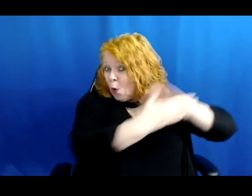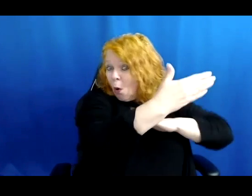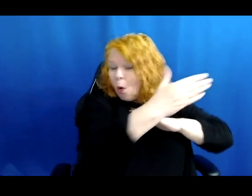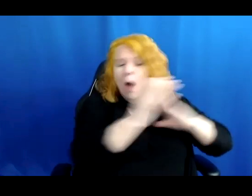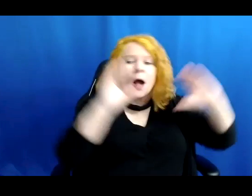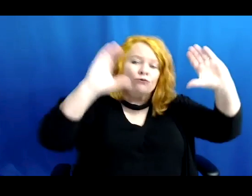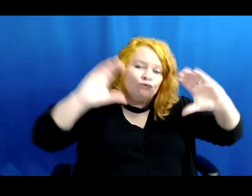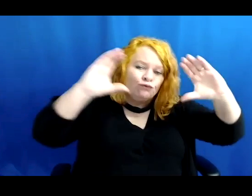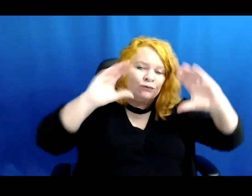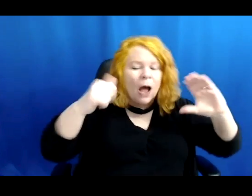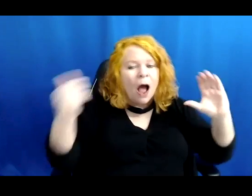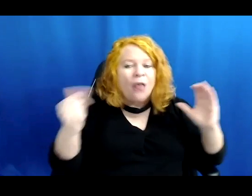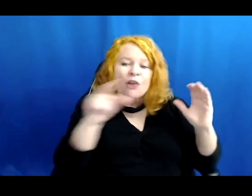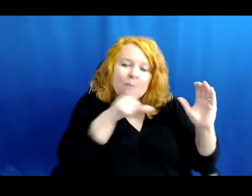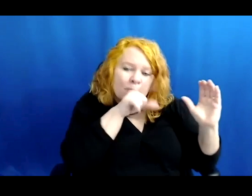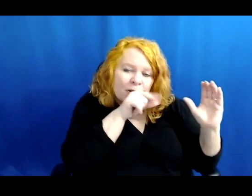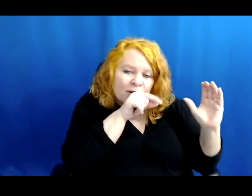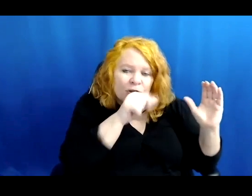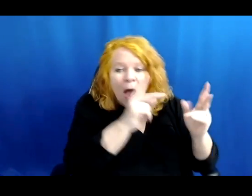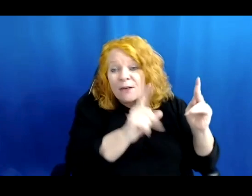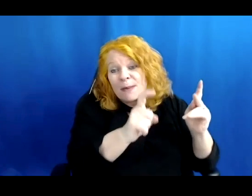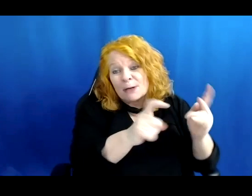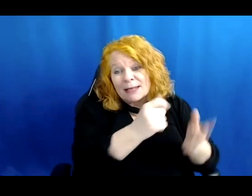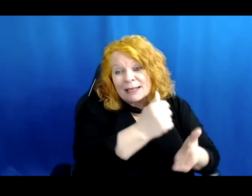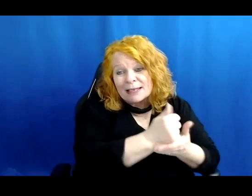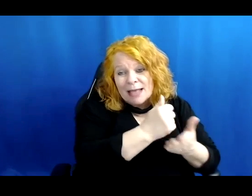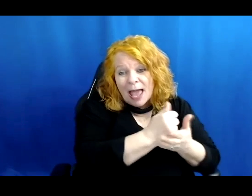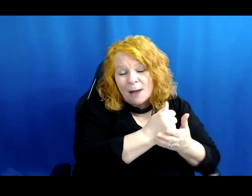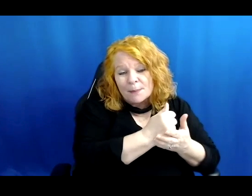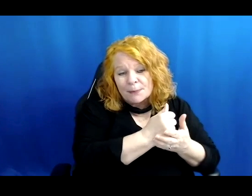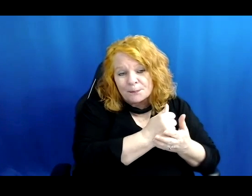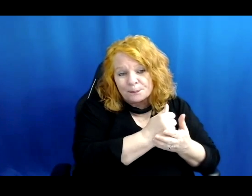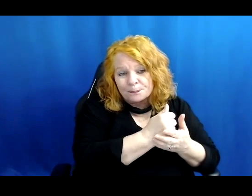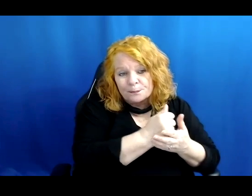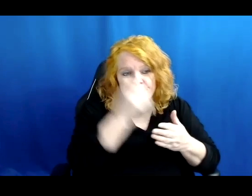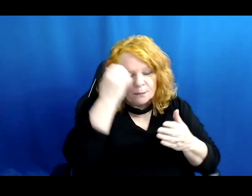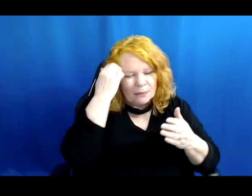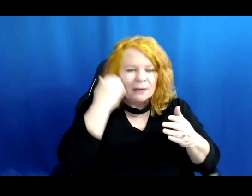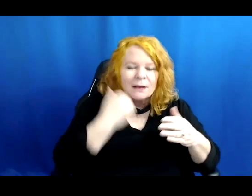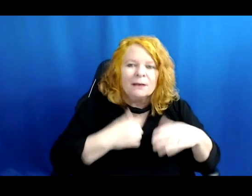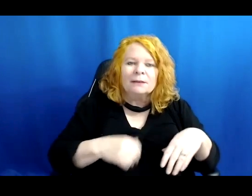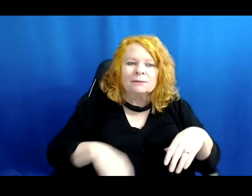birds or people to help.” “Marvin, have an absolutely great adventure.”